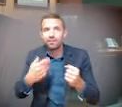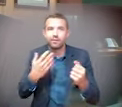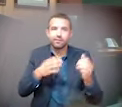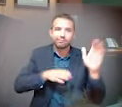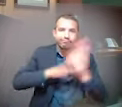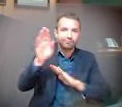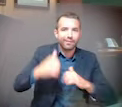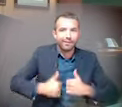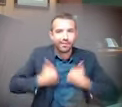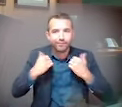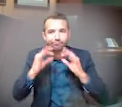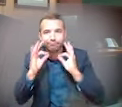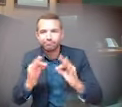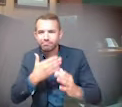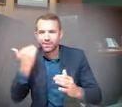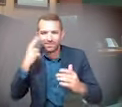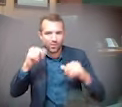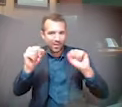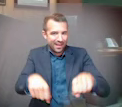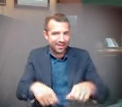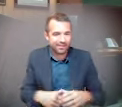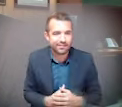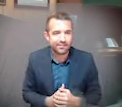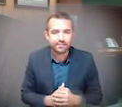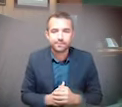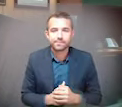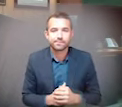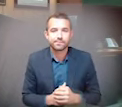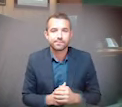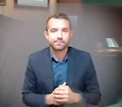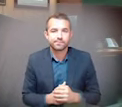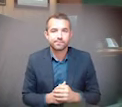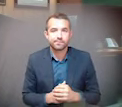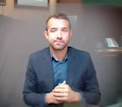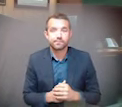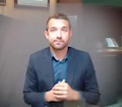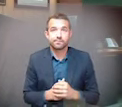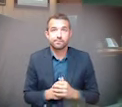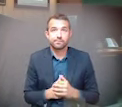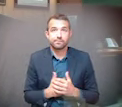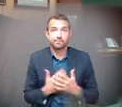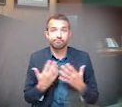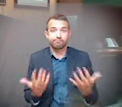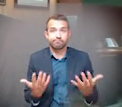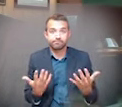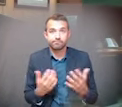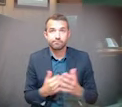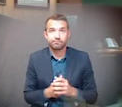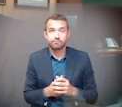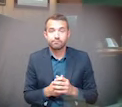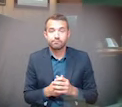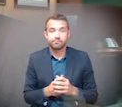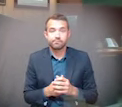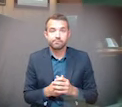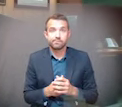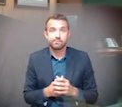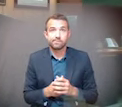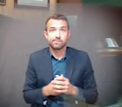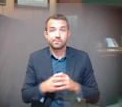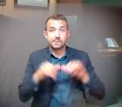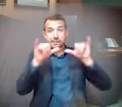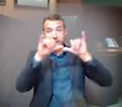So I think part of this, it's the cyclical fight